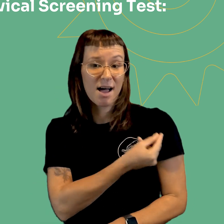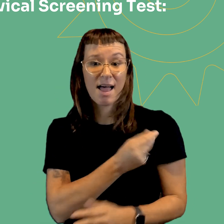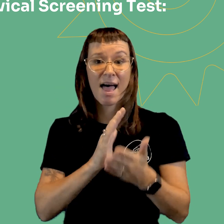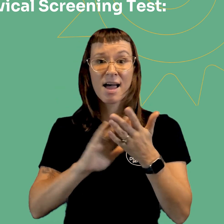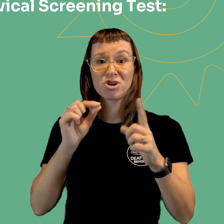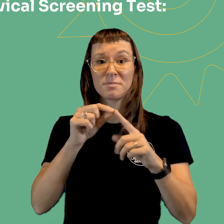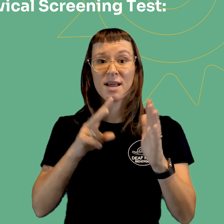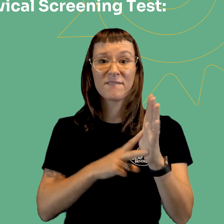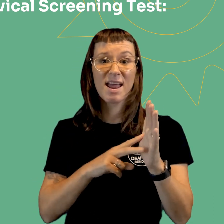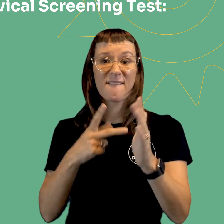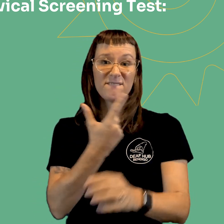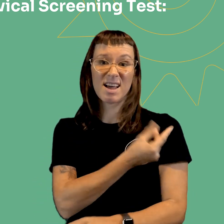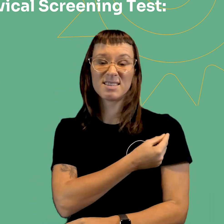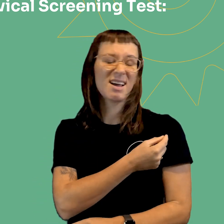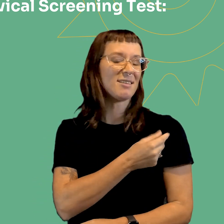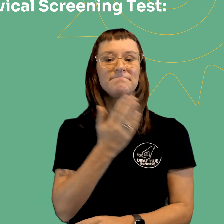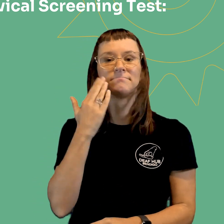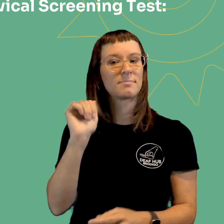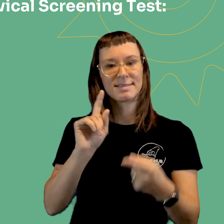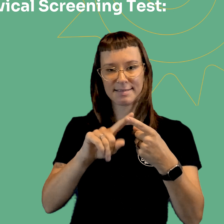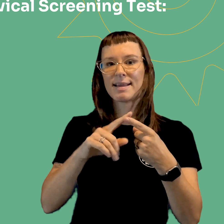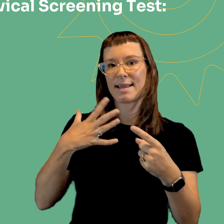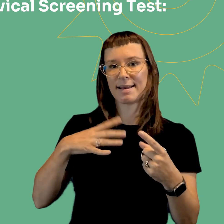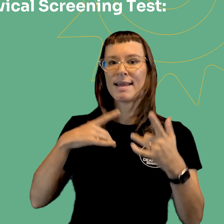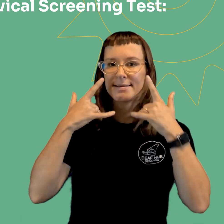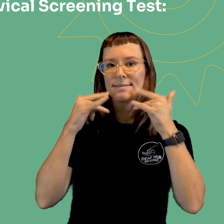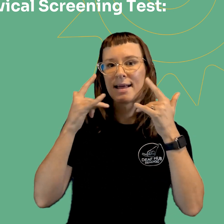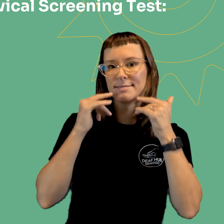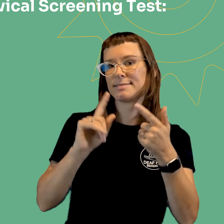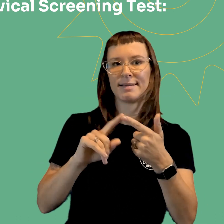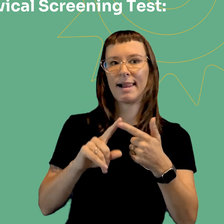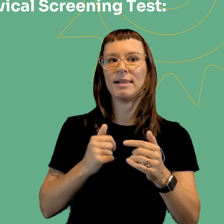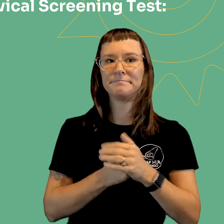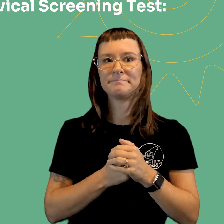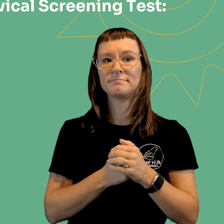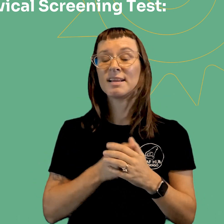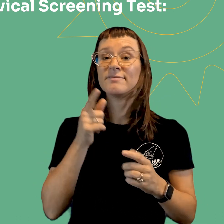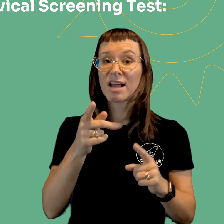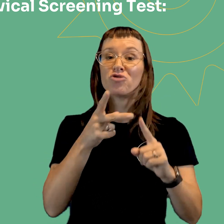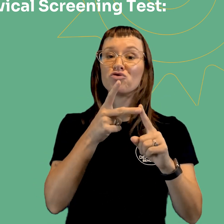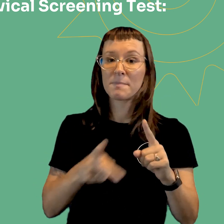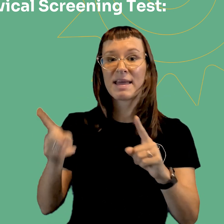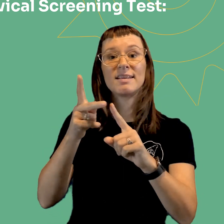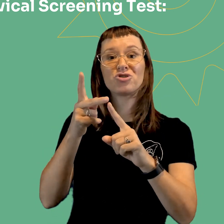you've had the HPV vaccine, then you should have your Cervical Screening Test every five years to protect yourself from cervical cancer.